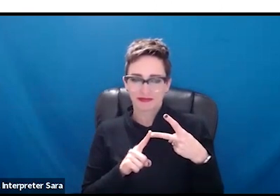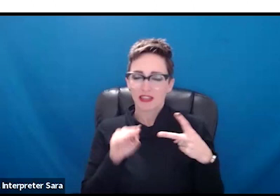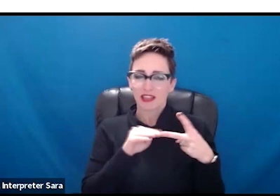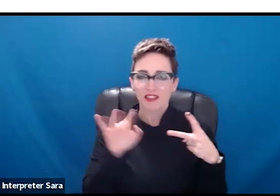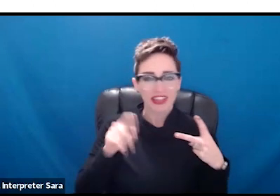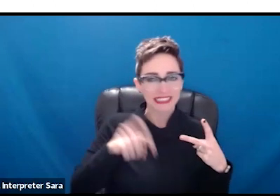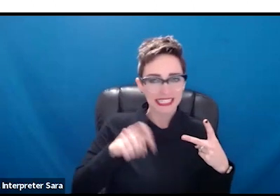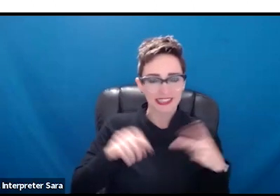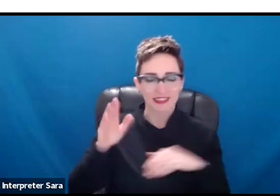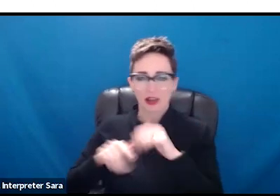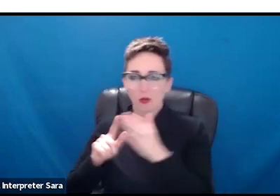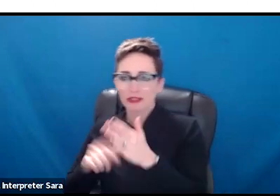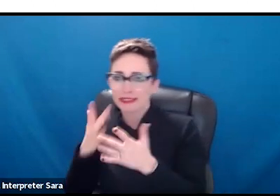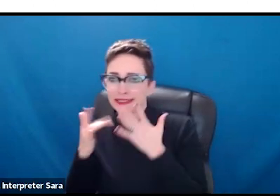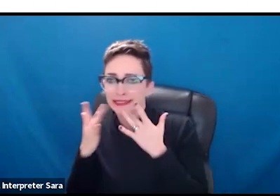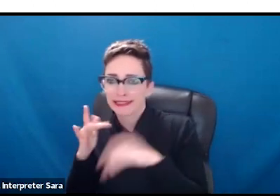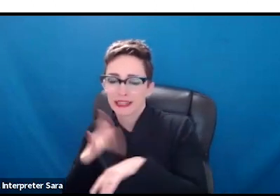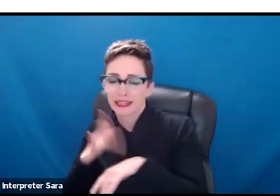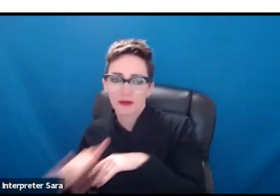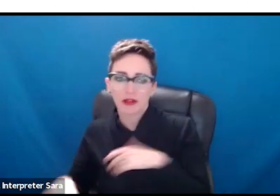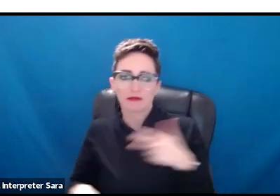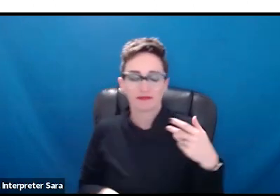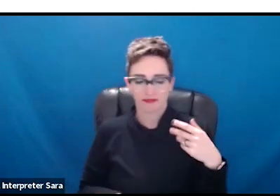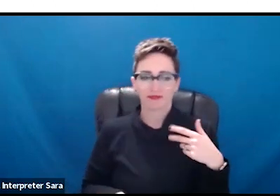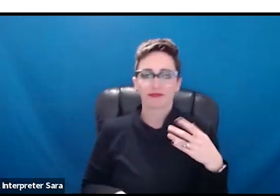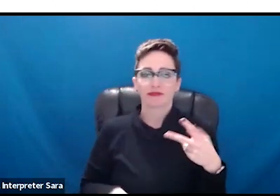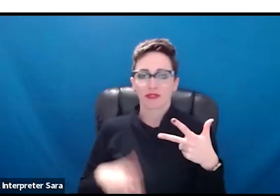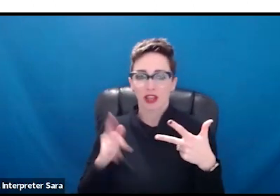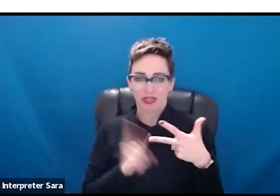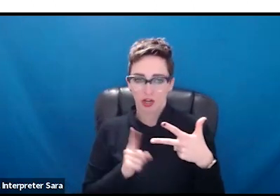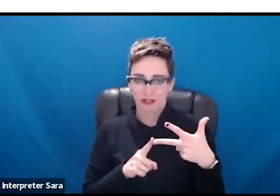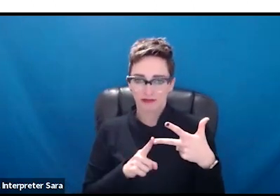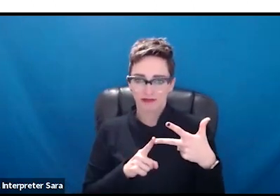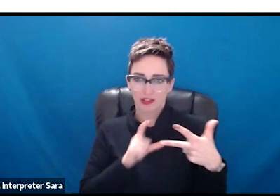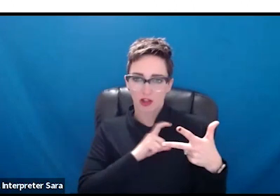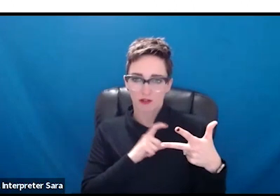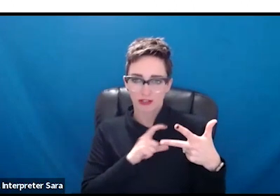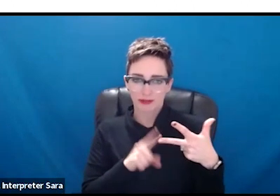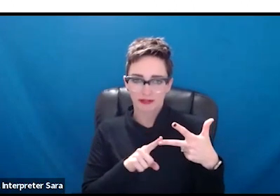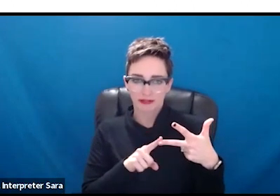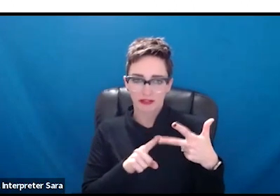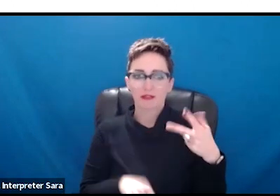That law enforcement will only be used for safety is a concern. And that fees to provide